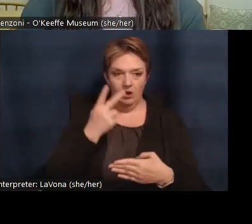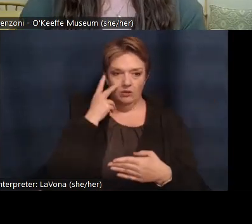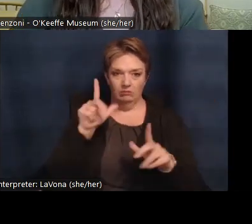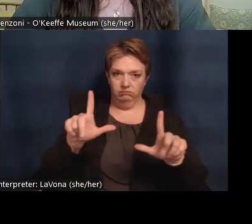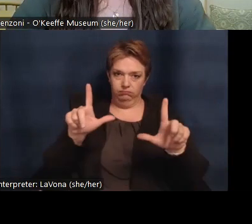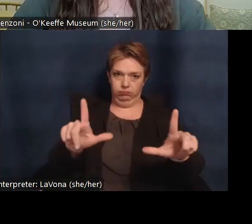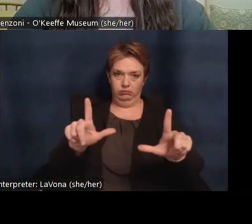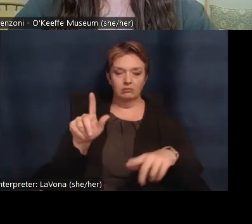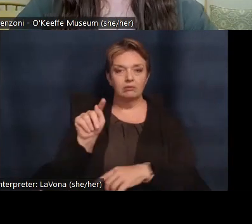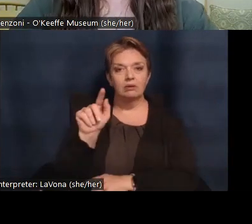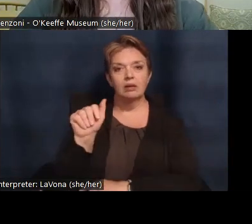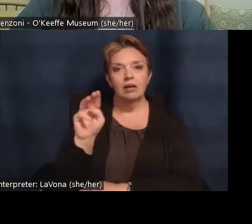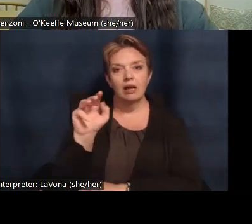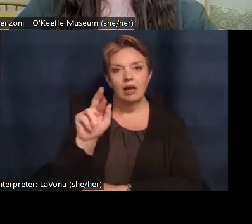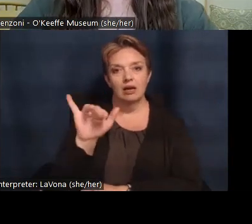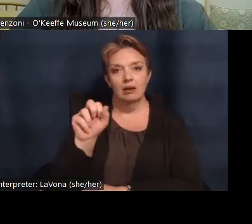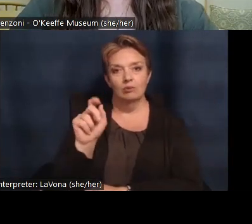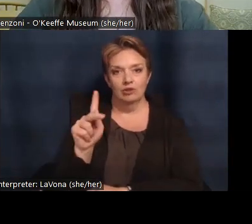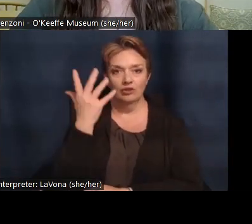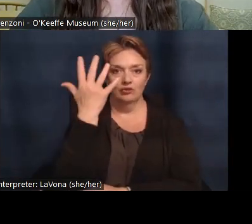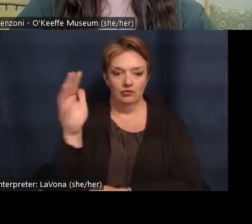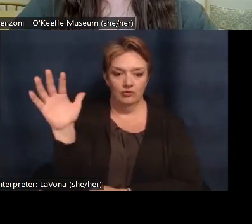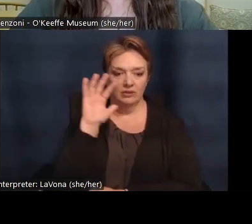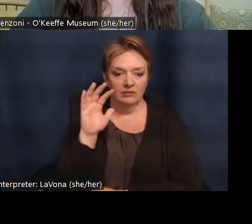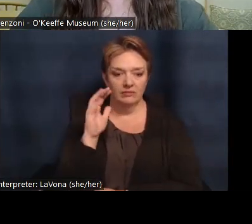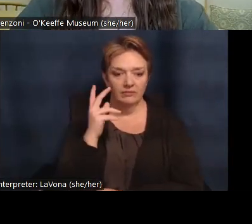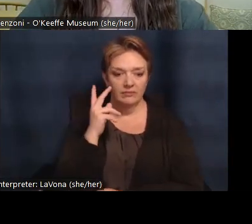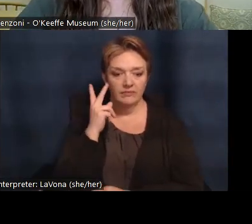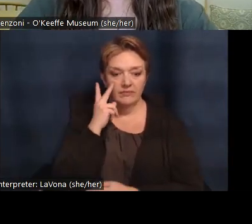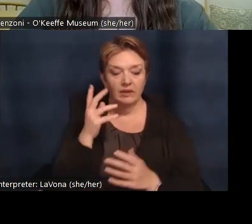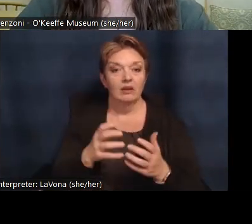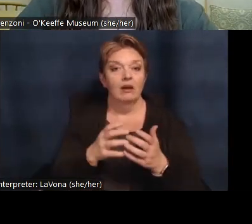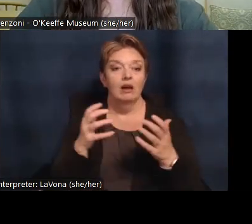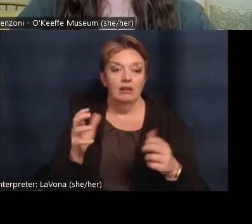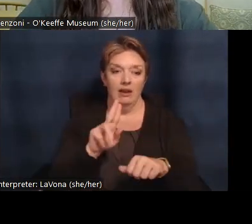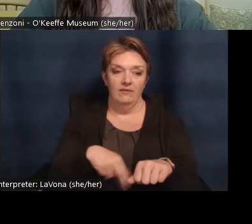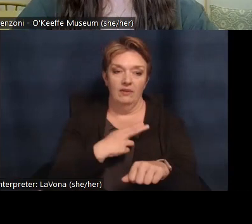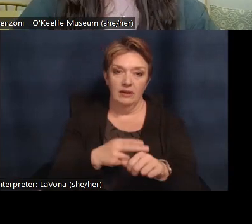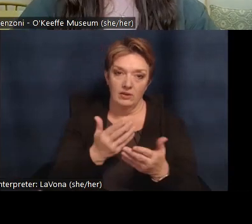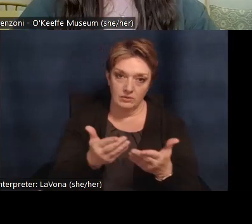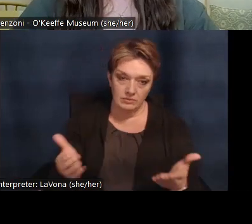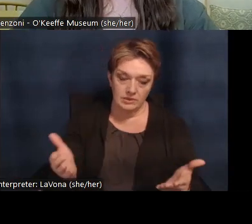And you see a lot of natural materials in here: the mud walls and floors, the wood ceilings,